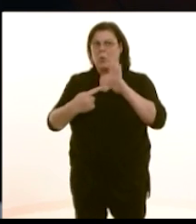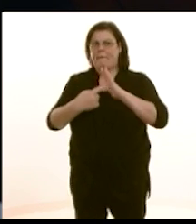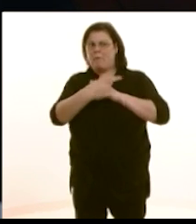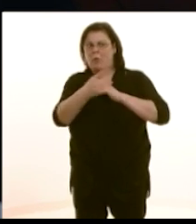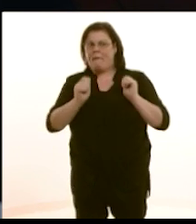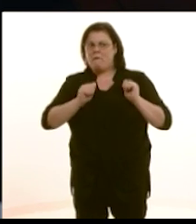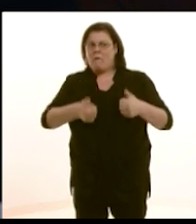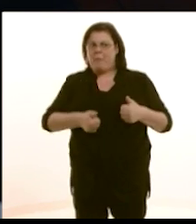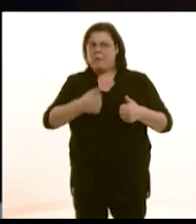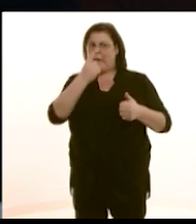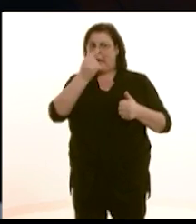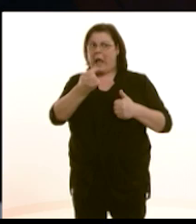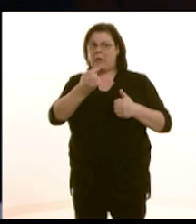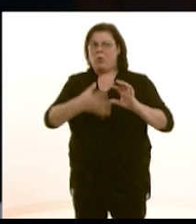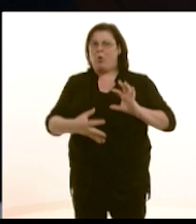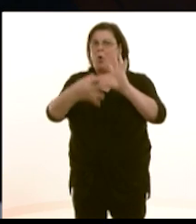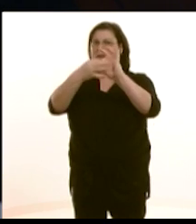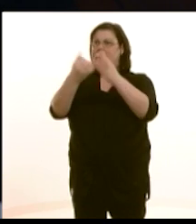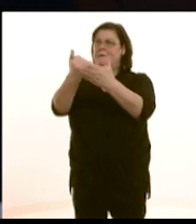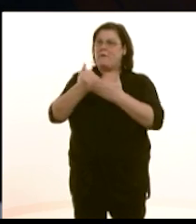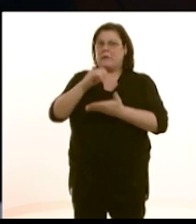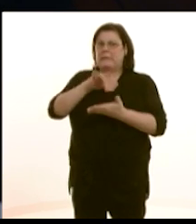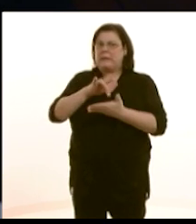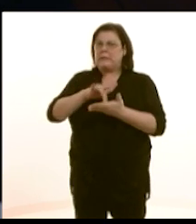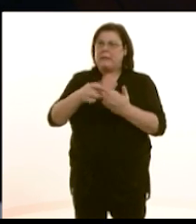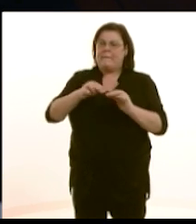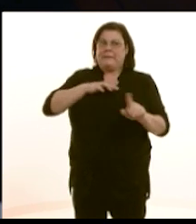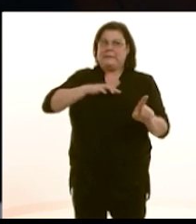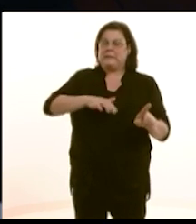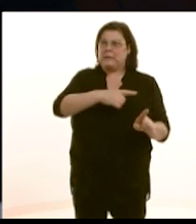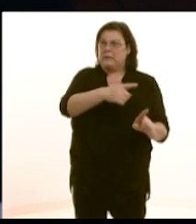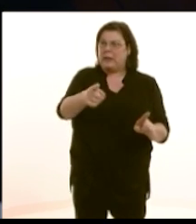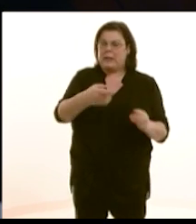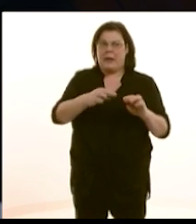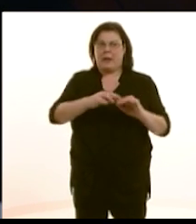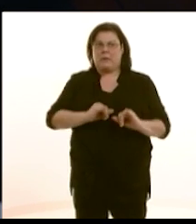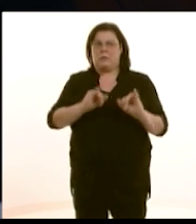contact with the advice centres if they are in a situation where they think thereís been